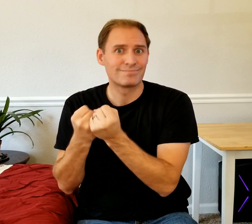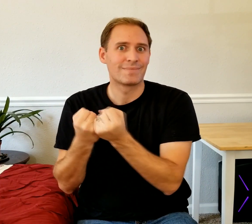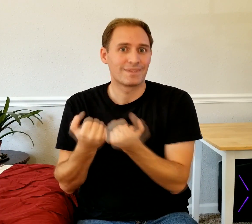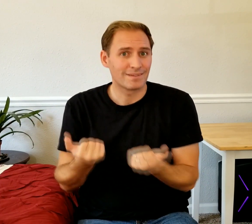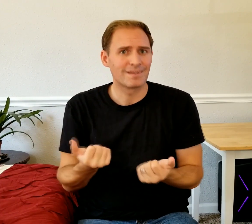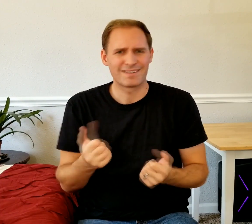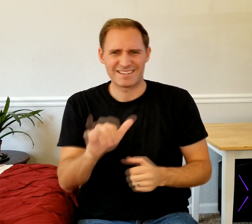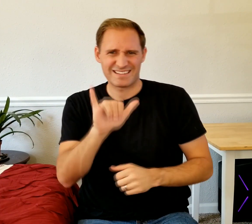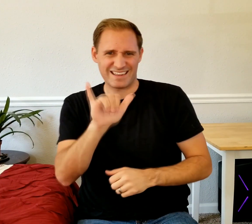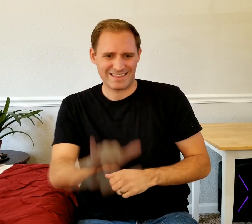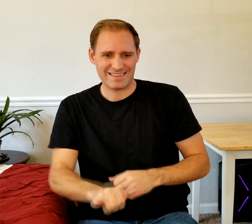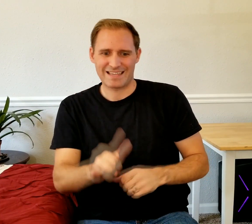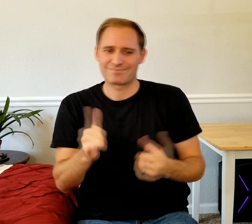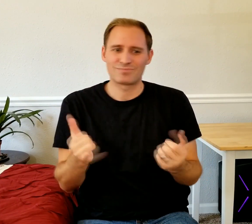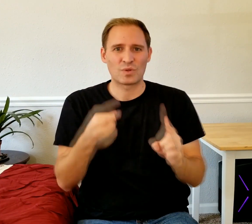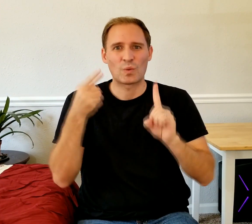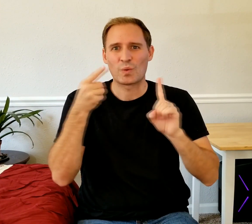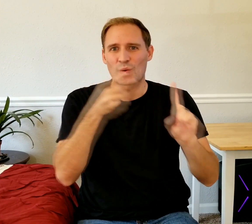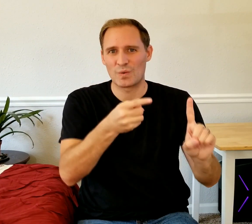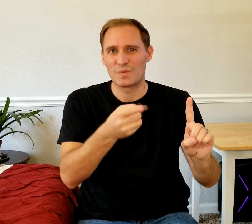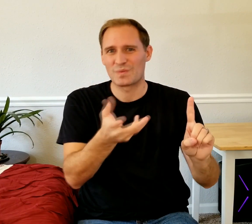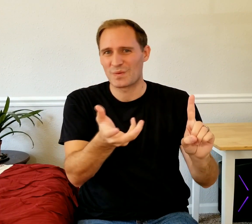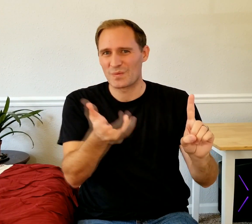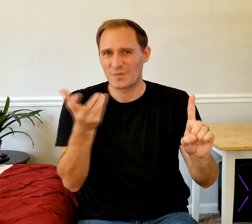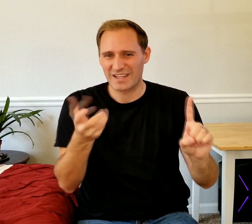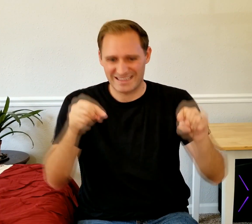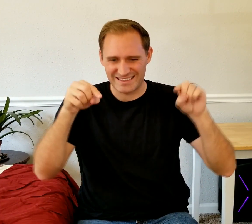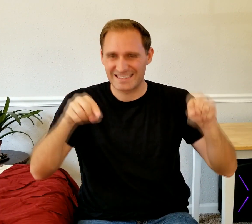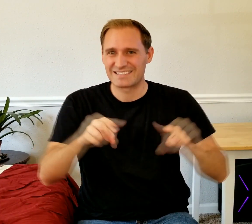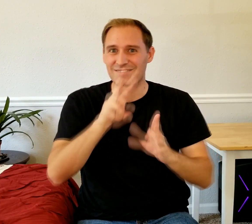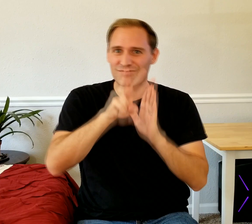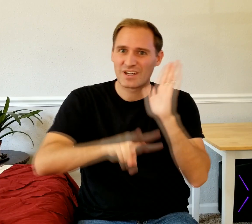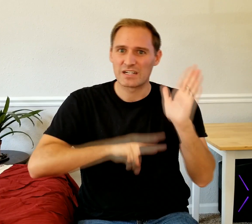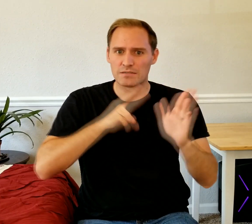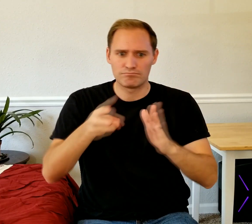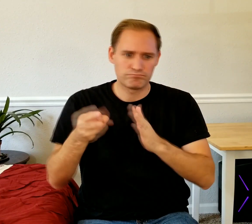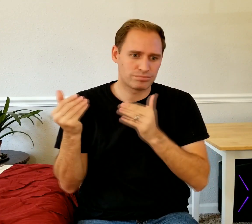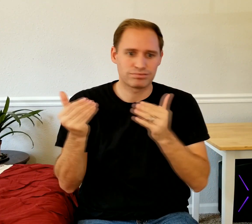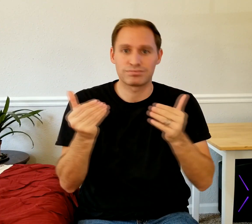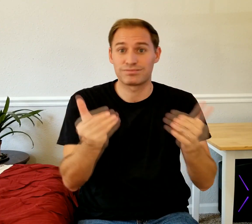really the main goal and main purpose of producing this content going forward.